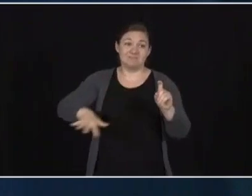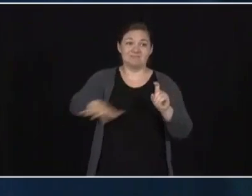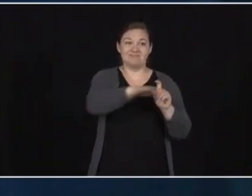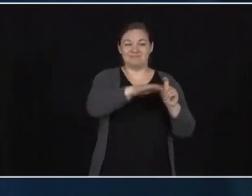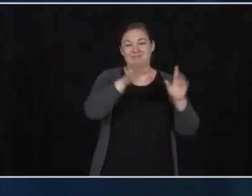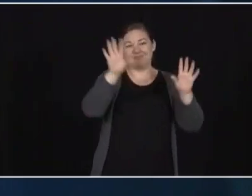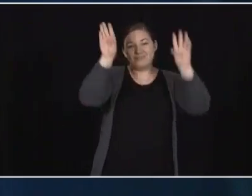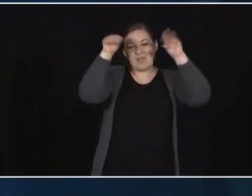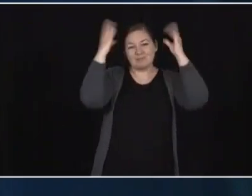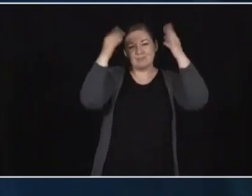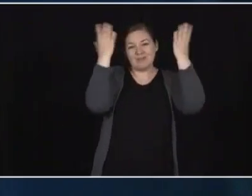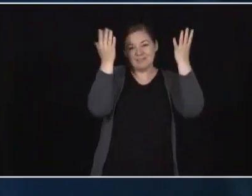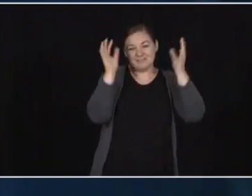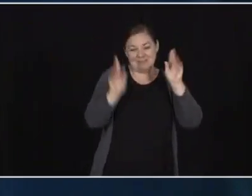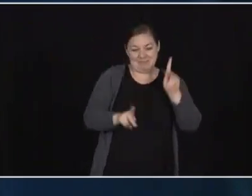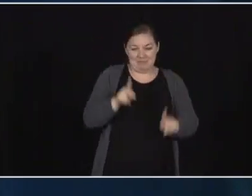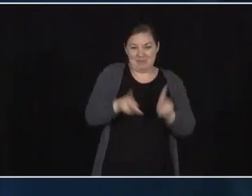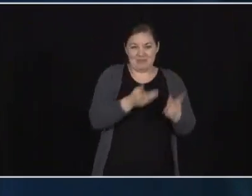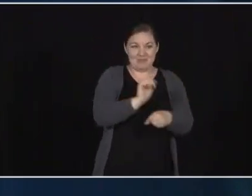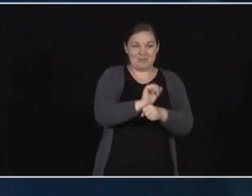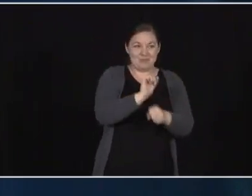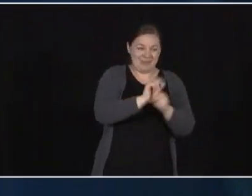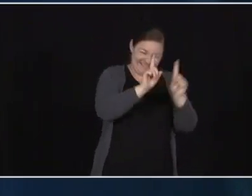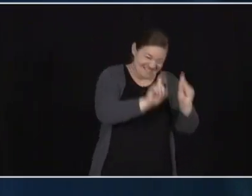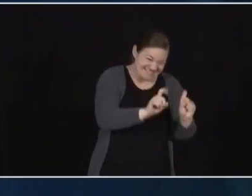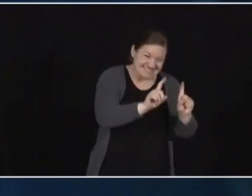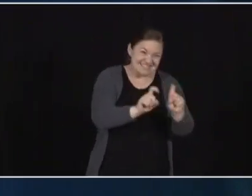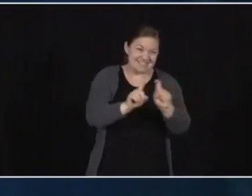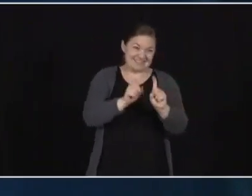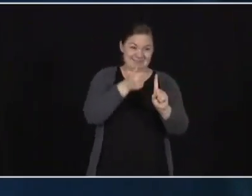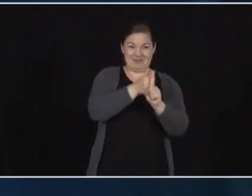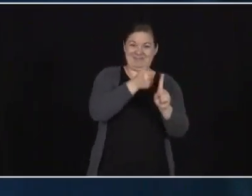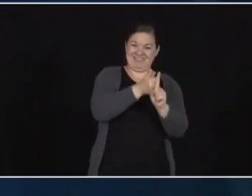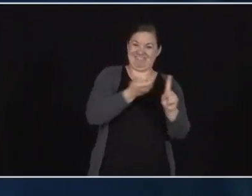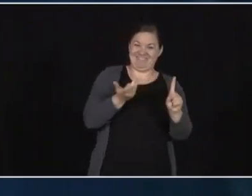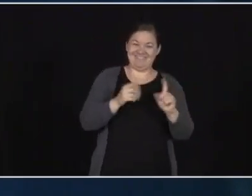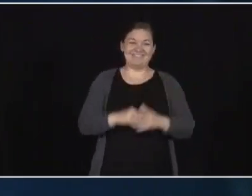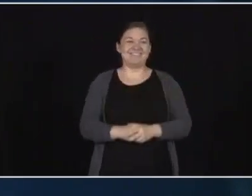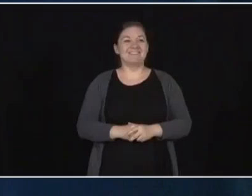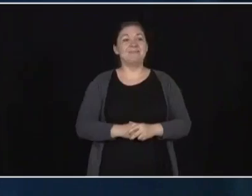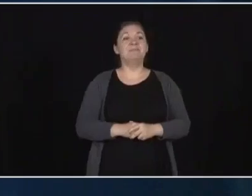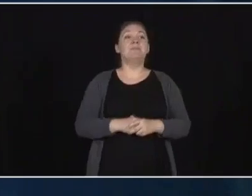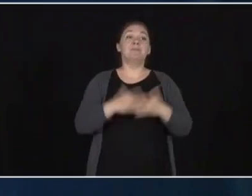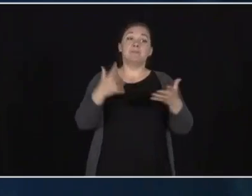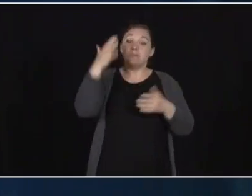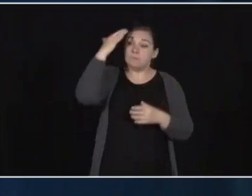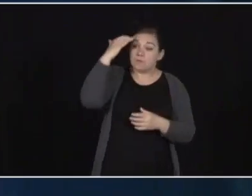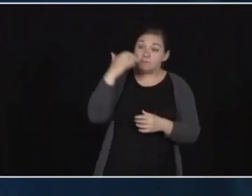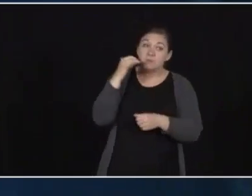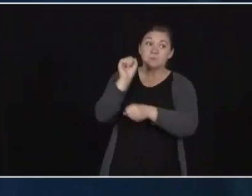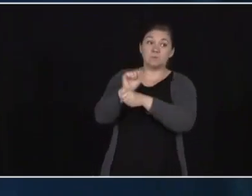and fire joined together led by the paramedics and completing the swabbing to test our first responders. Again I discrete time limit approach.